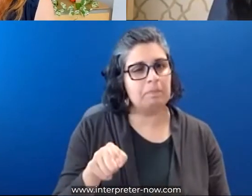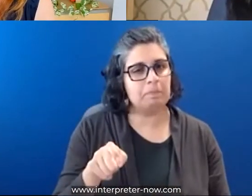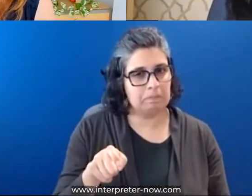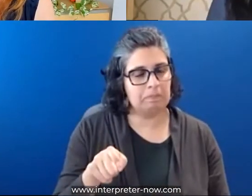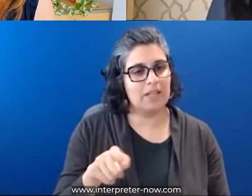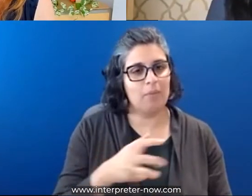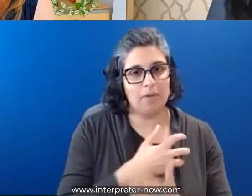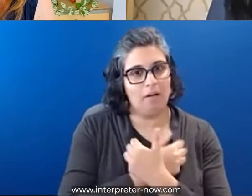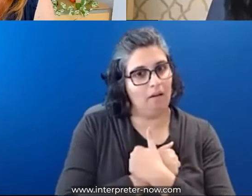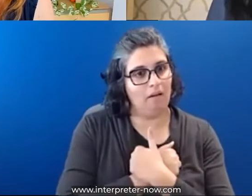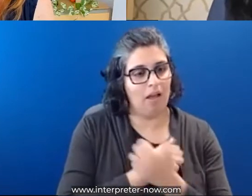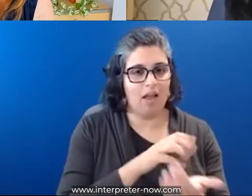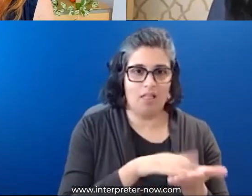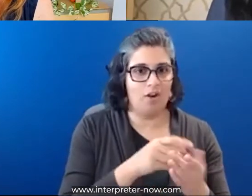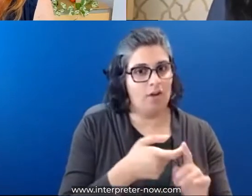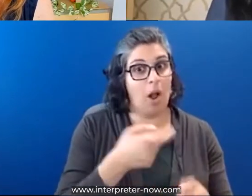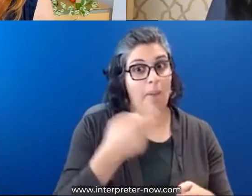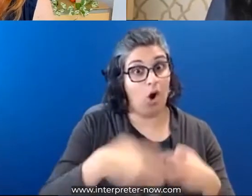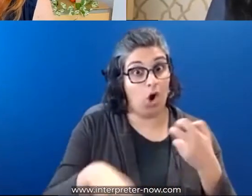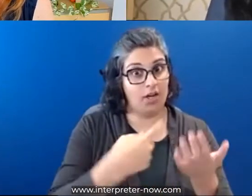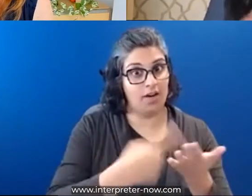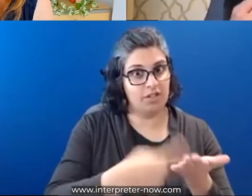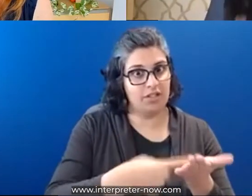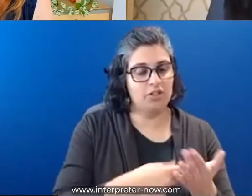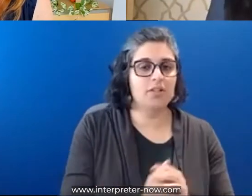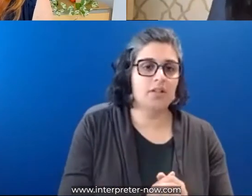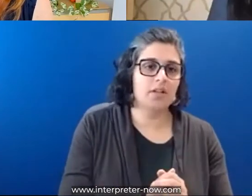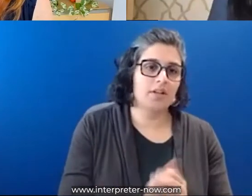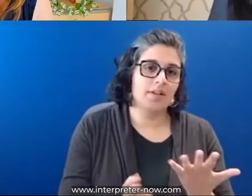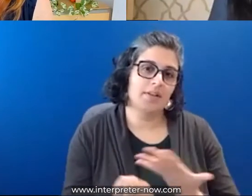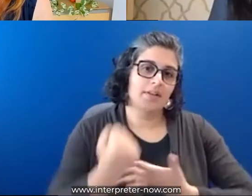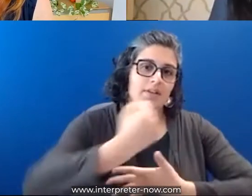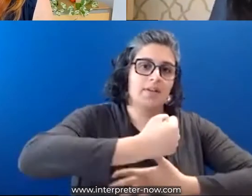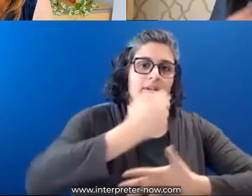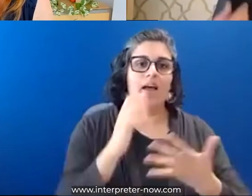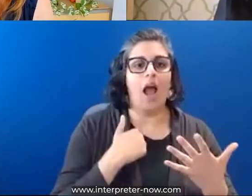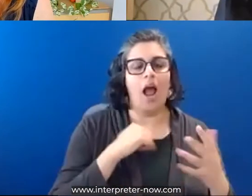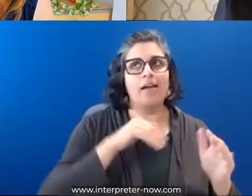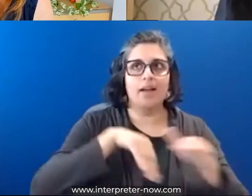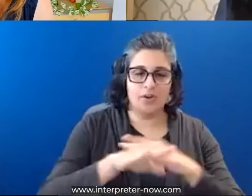and learn from them. I think the number one thing for me in these rooms that I go into where I know I'm going